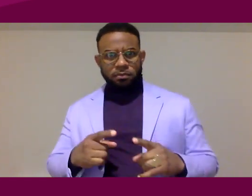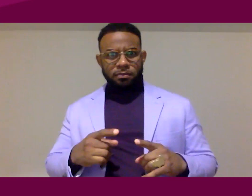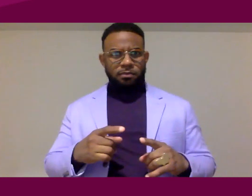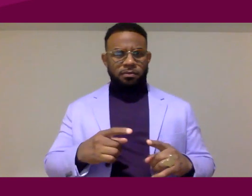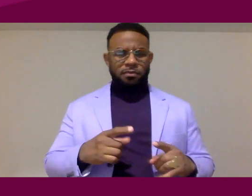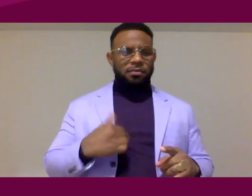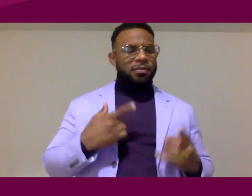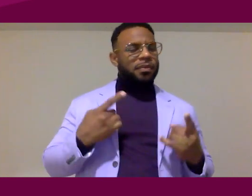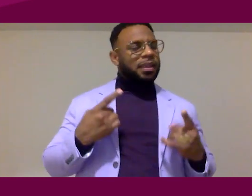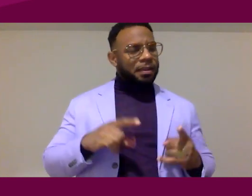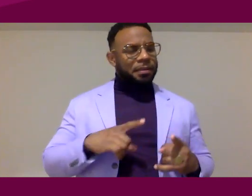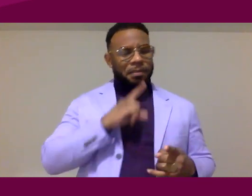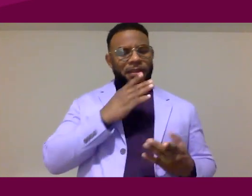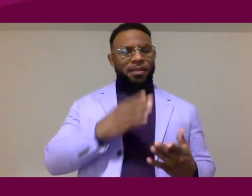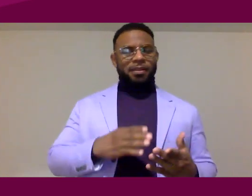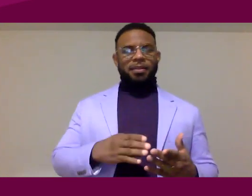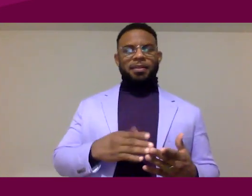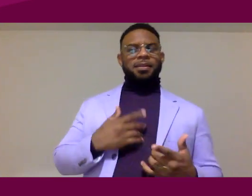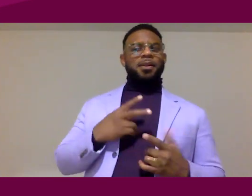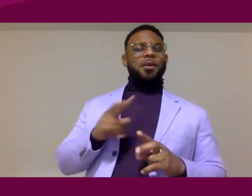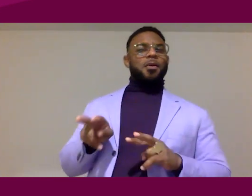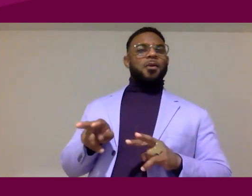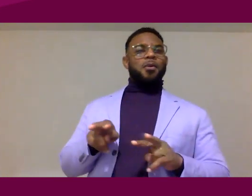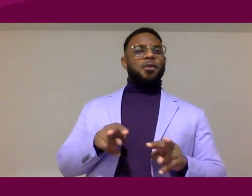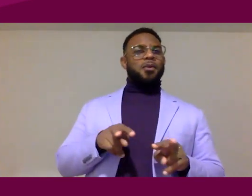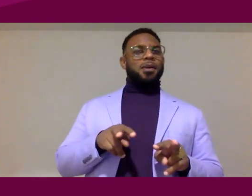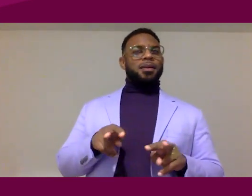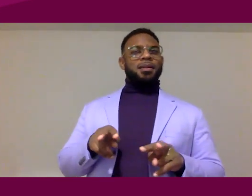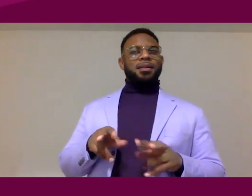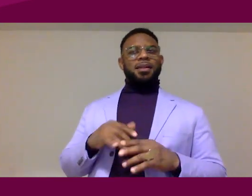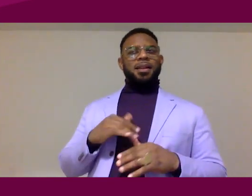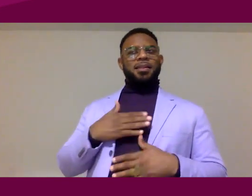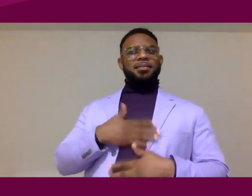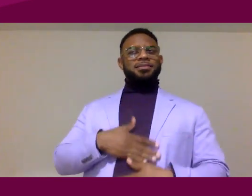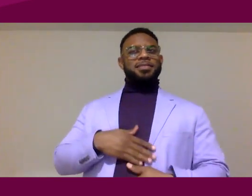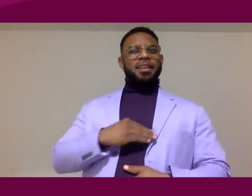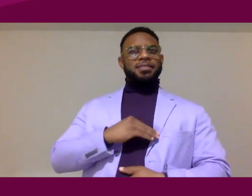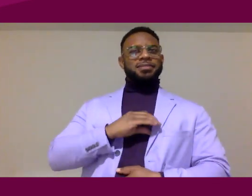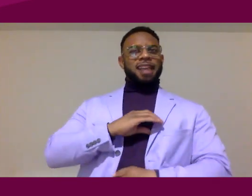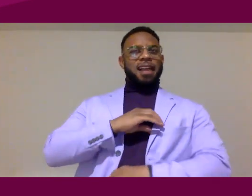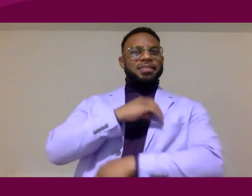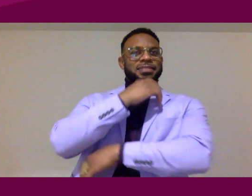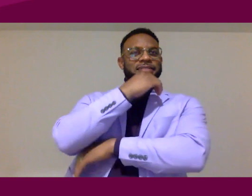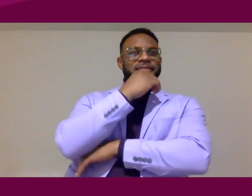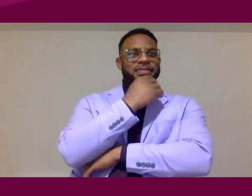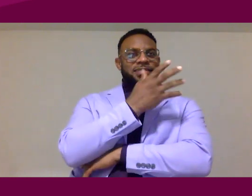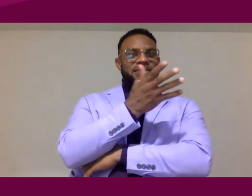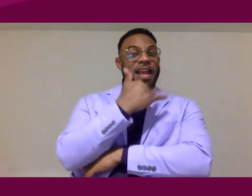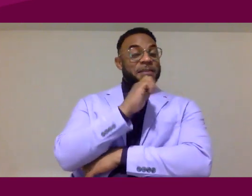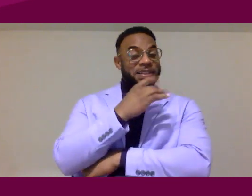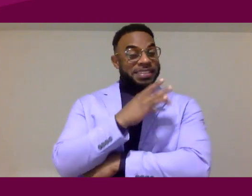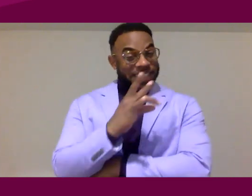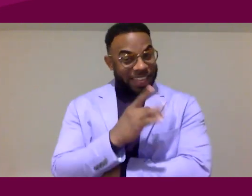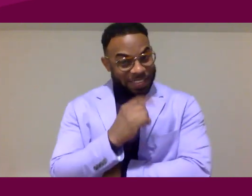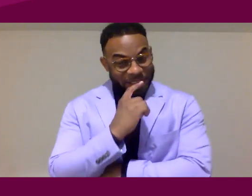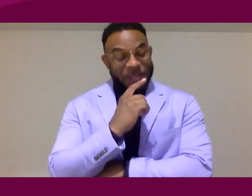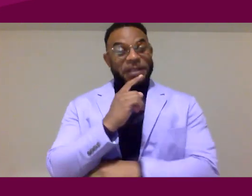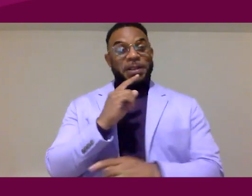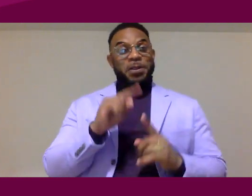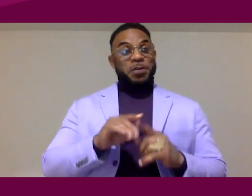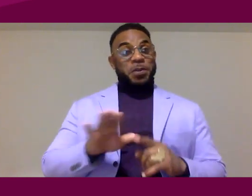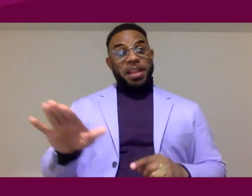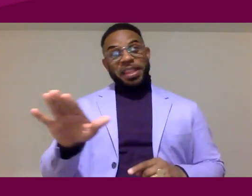And I happened to be there and watched, and I was amused, I must say, to their aversion.